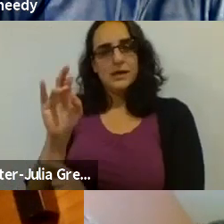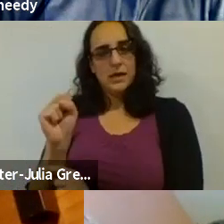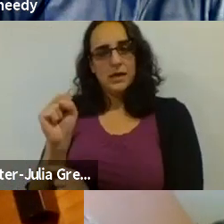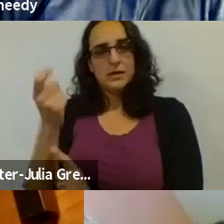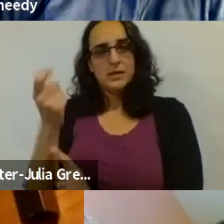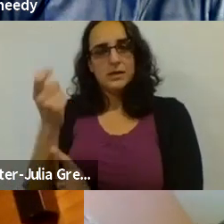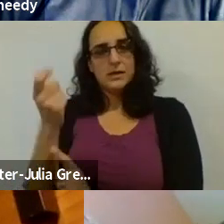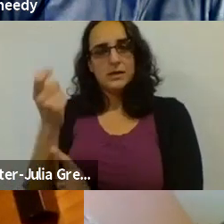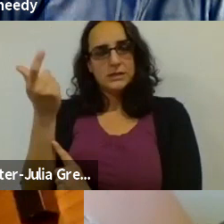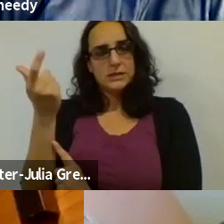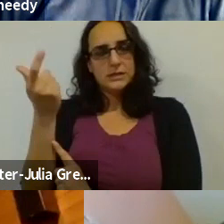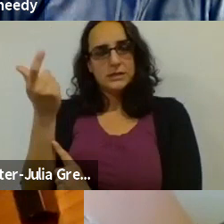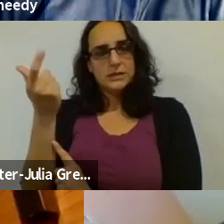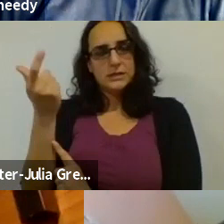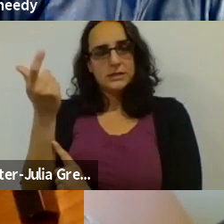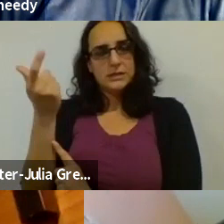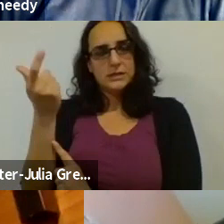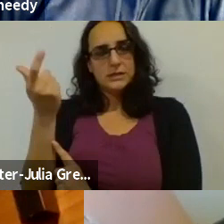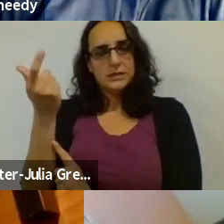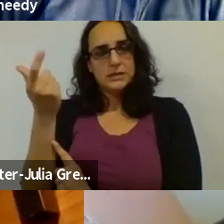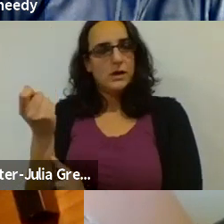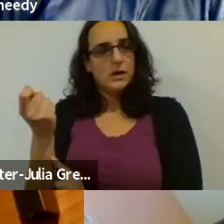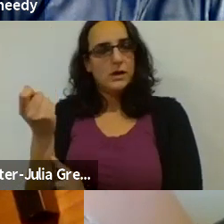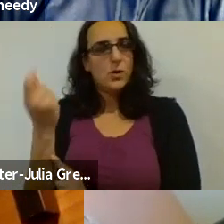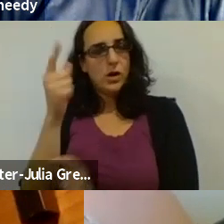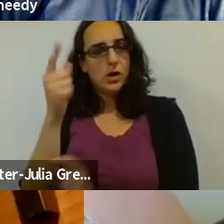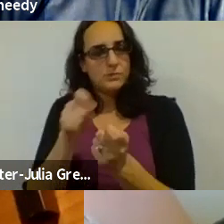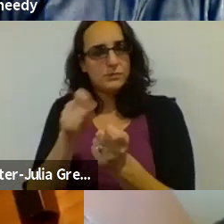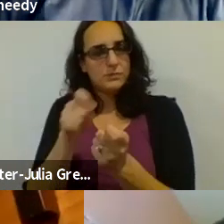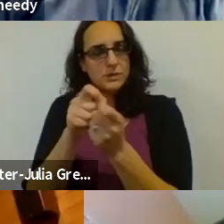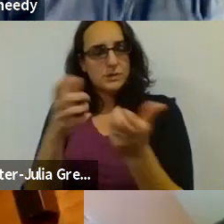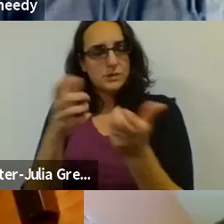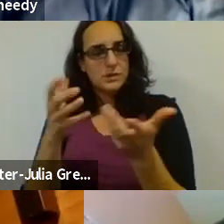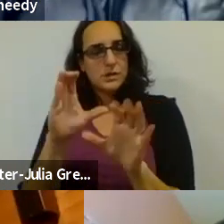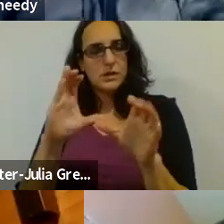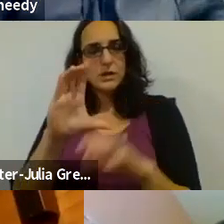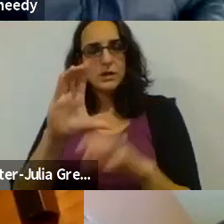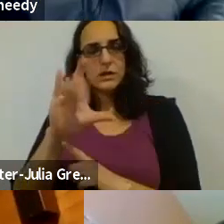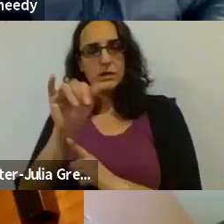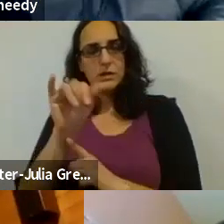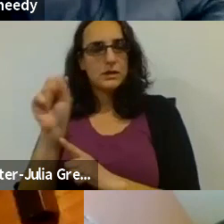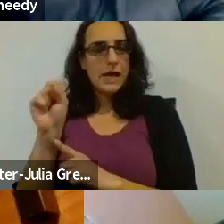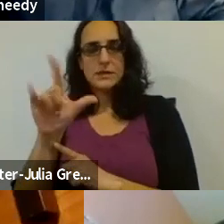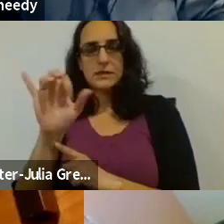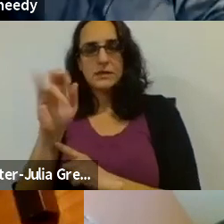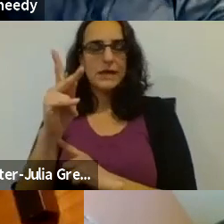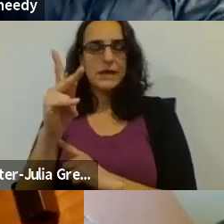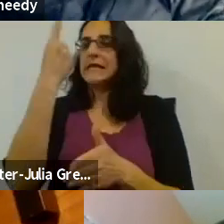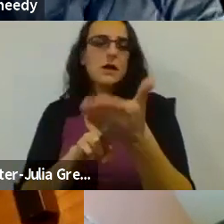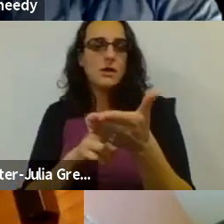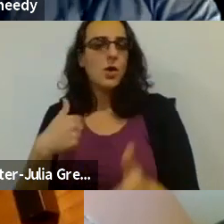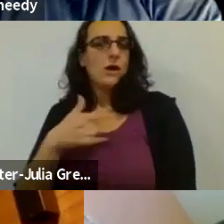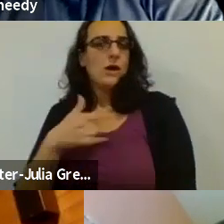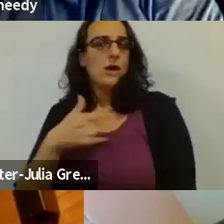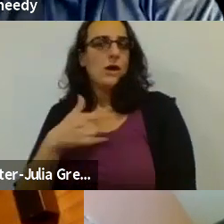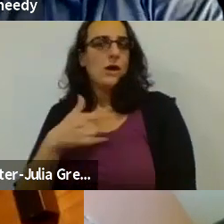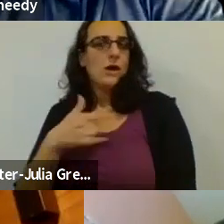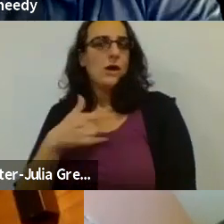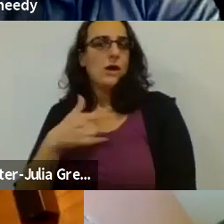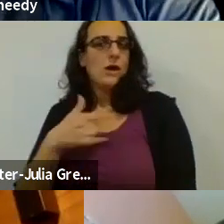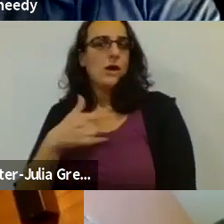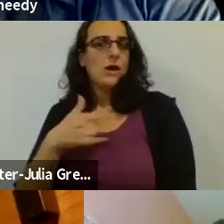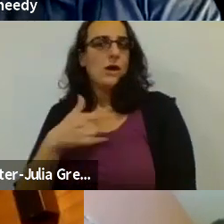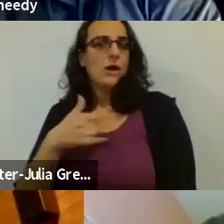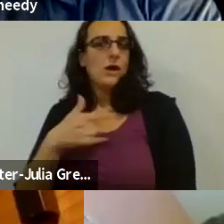Karen Winsper: We felt that based on feedback. We had gotten from parents, it was challenging during both, you know, hybrid and remote or